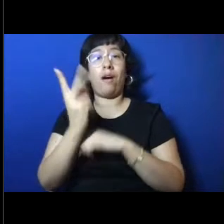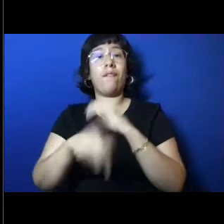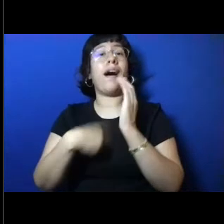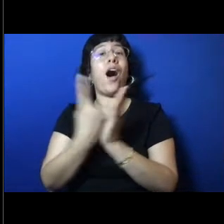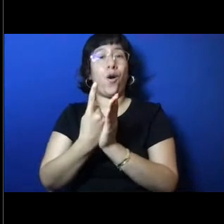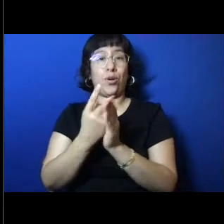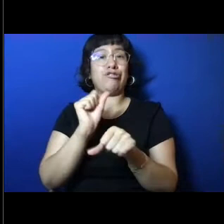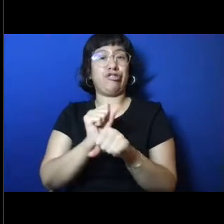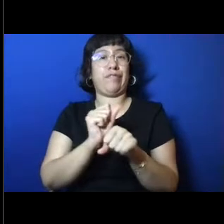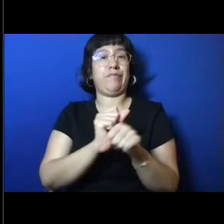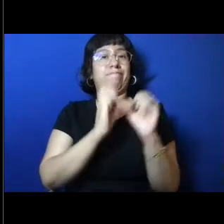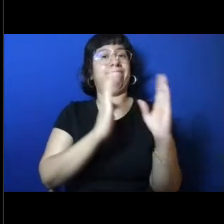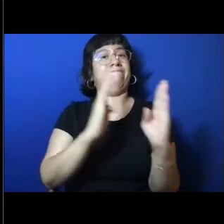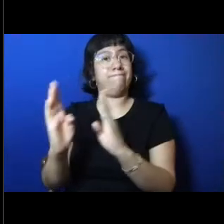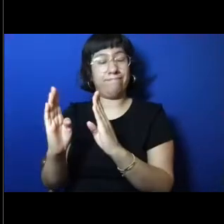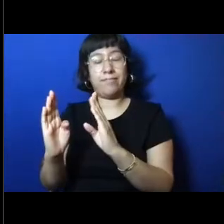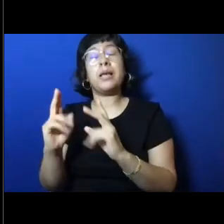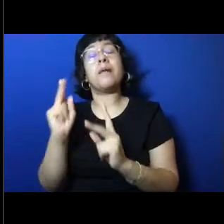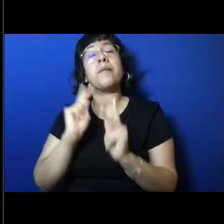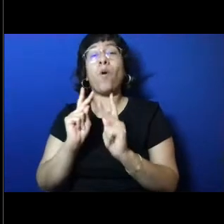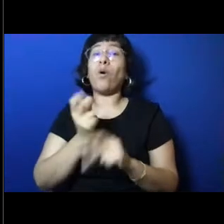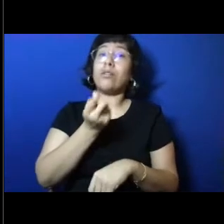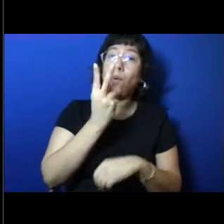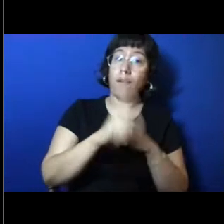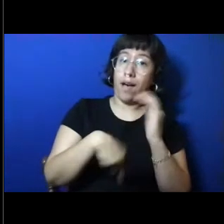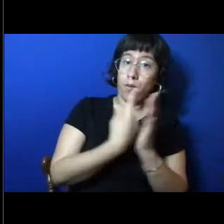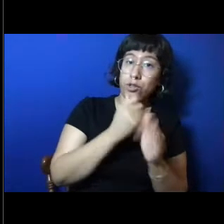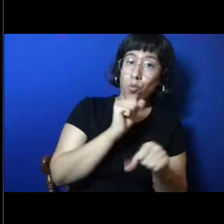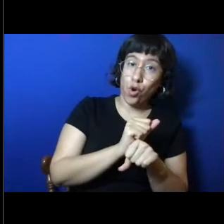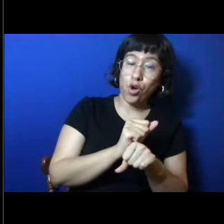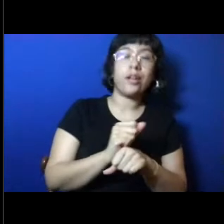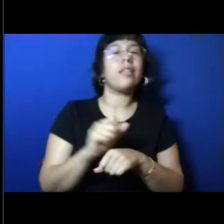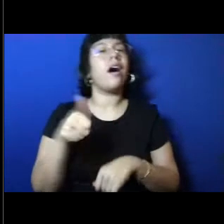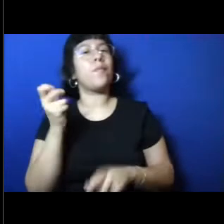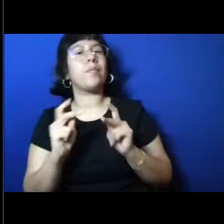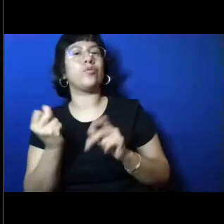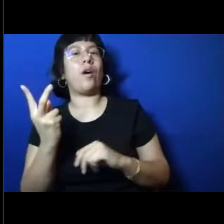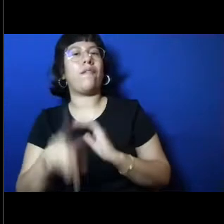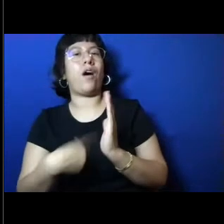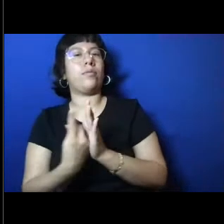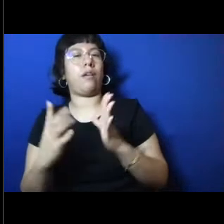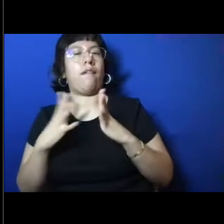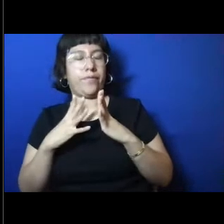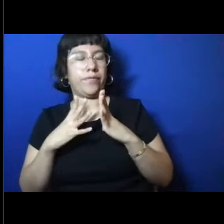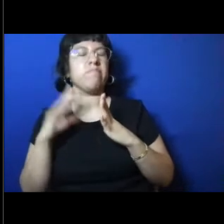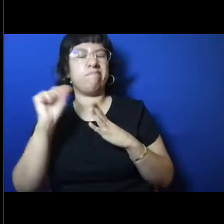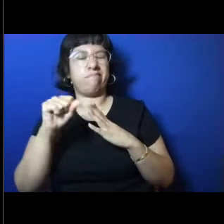and so people will work 12 hours on 12 hours off. But different stations will do different things. But yes, it is around the clock.